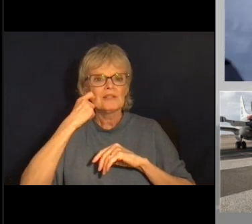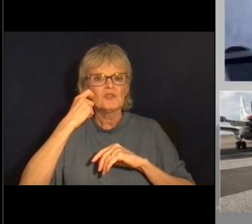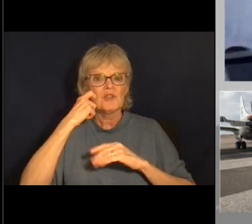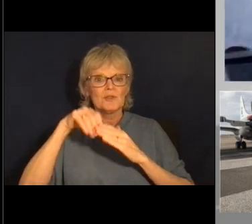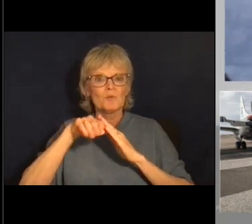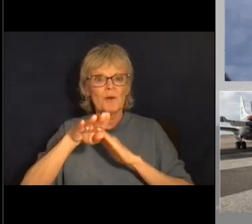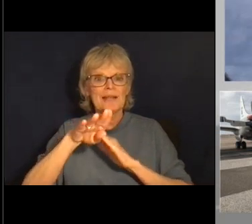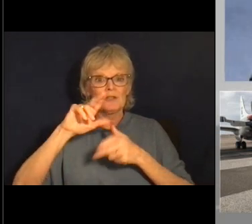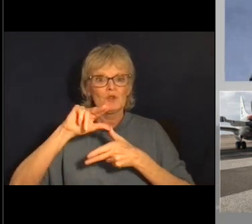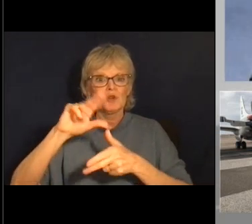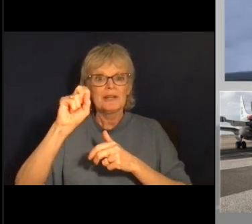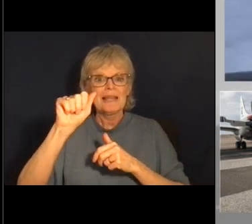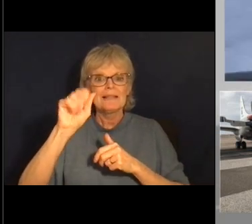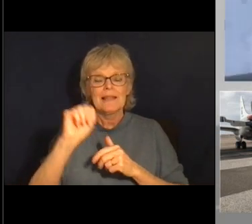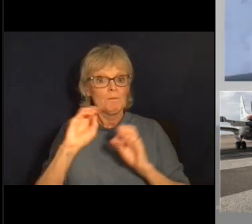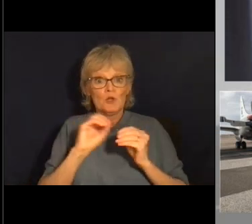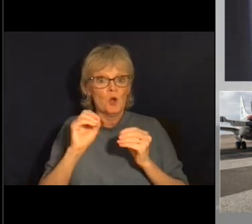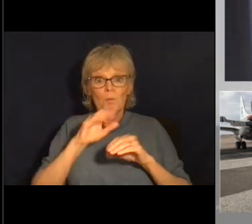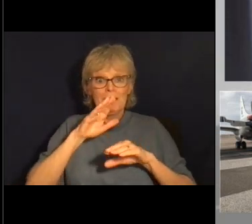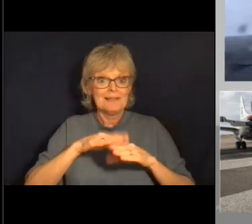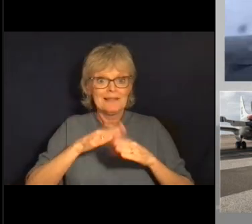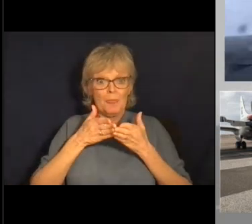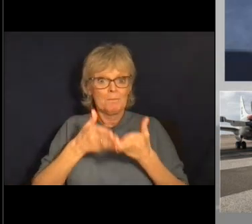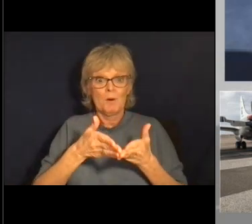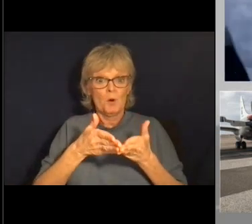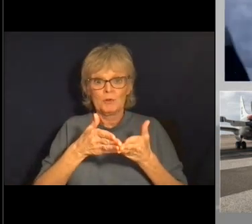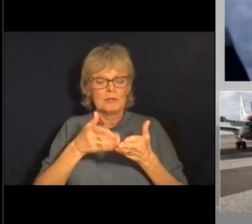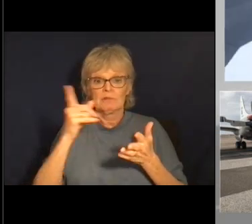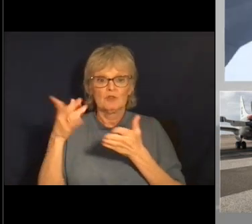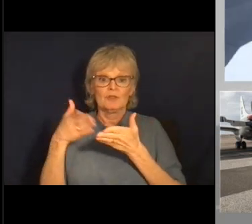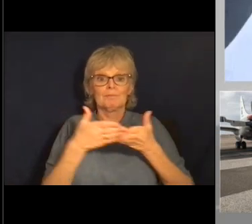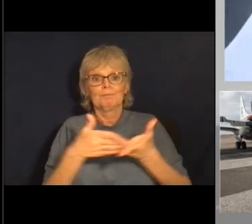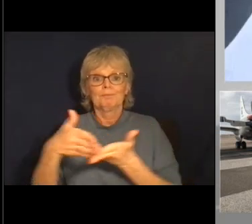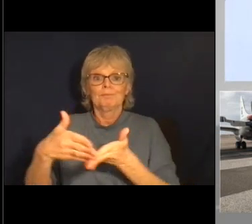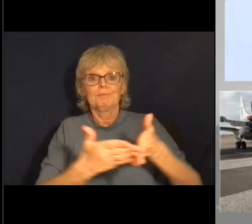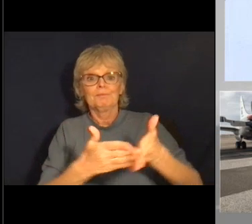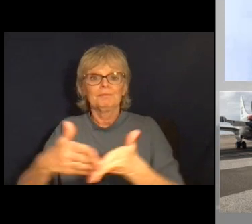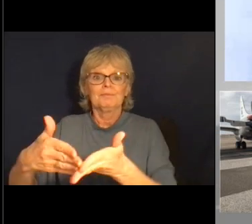out in the Atlantic Ocean. And it has some really incredible footage of what it looks like to be on a boat